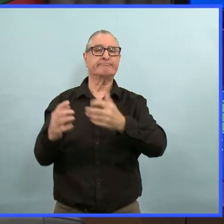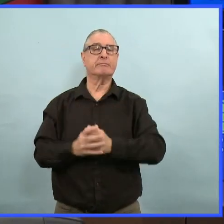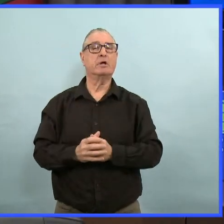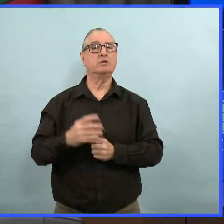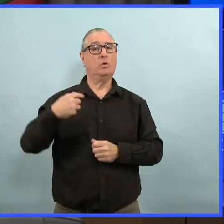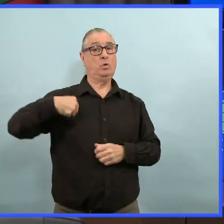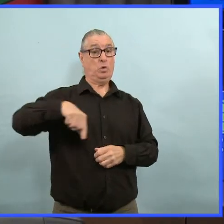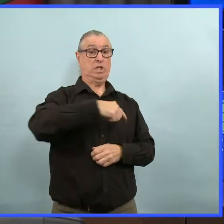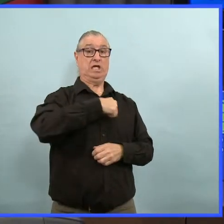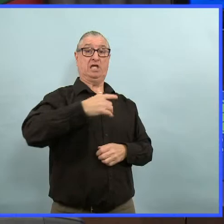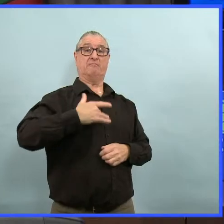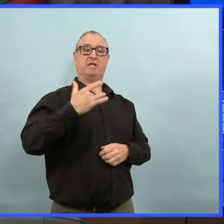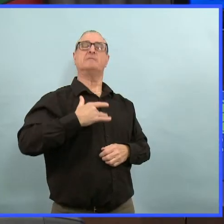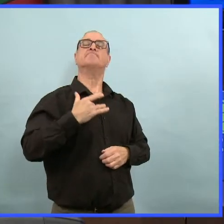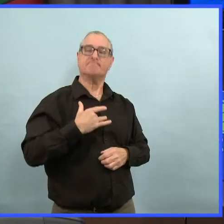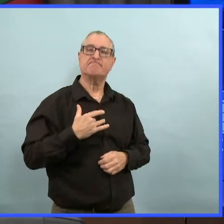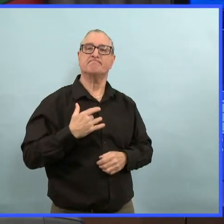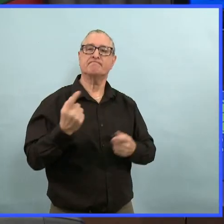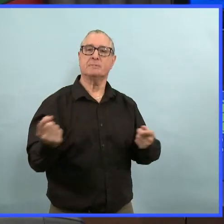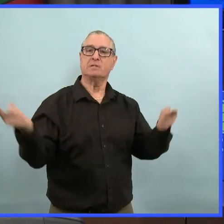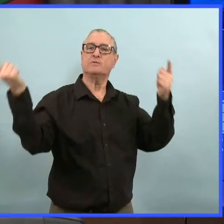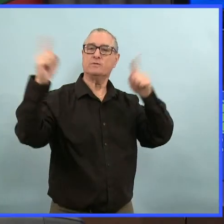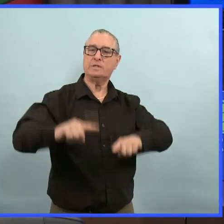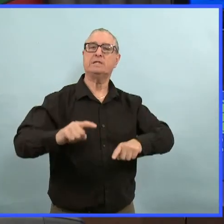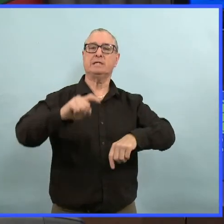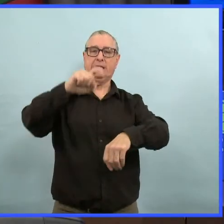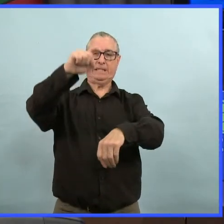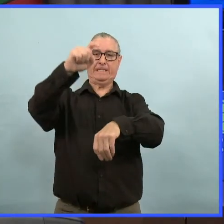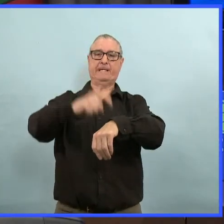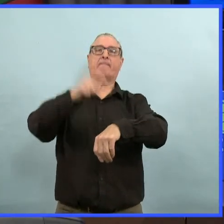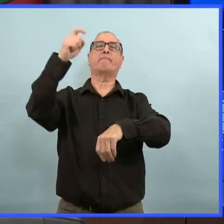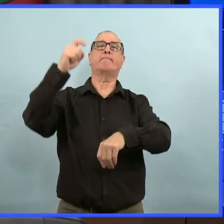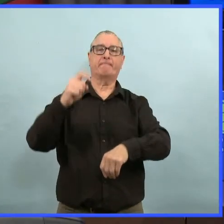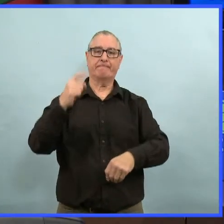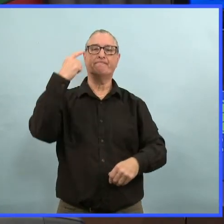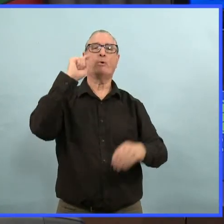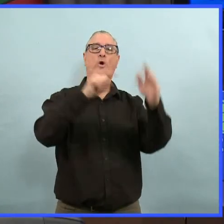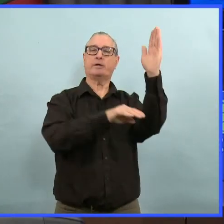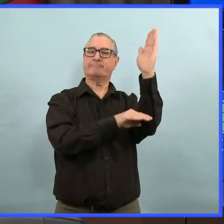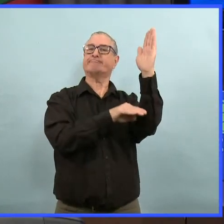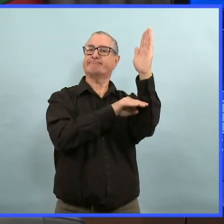system will respond to the needs of patients and also to align with public health orders